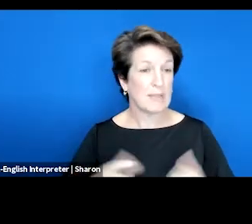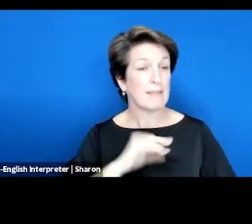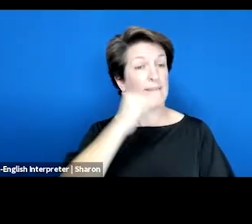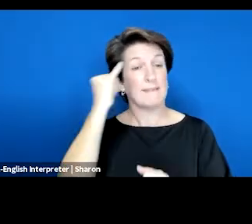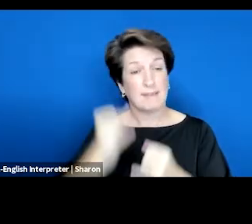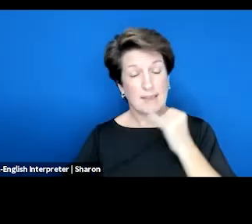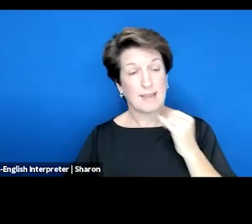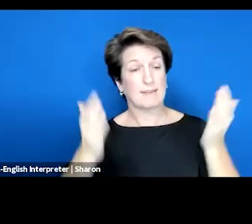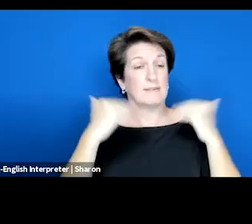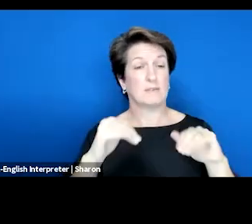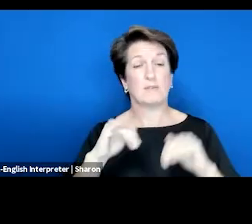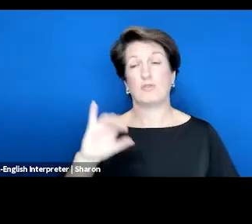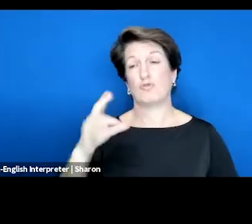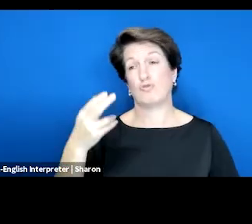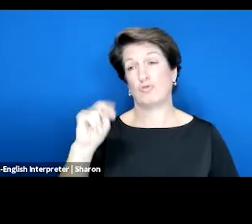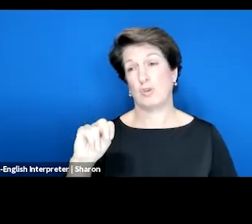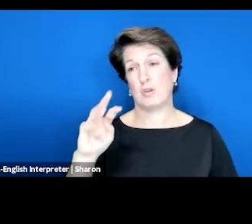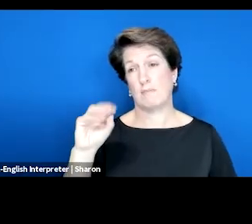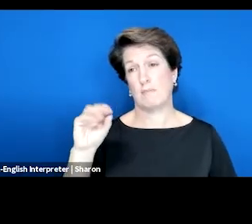task force. Once Wendy is finished speaking she will introduce Jess and Jennifer,